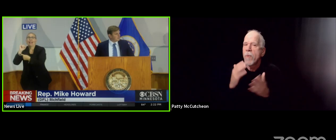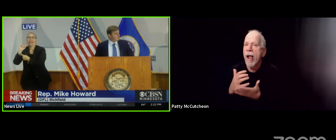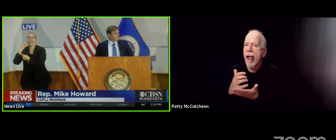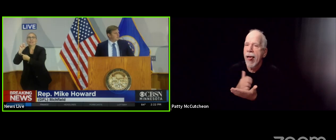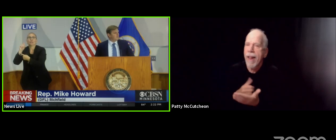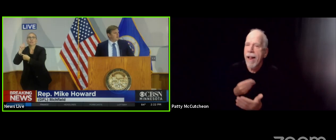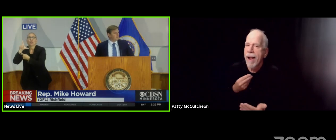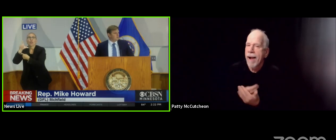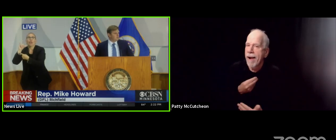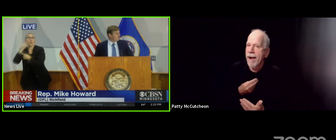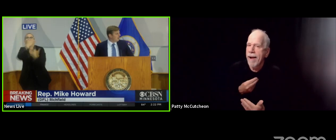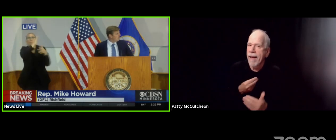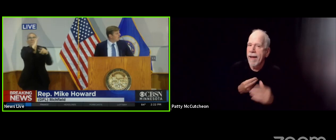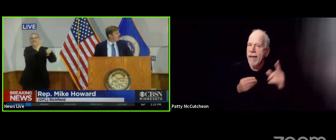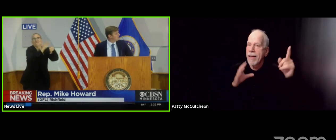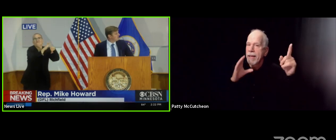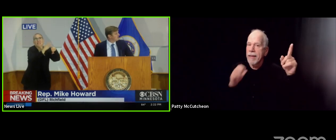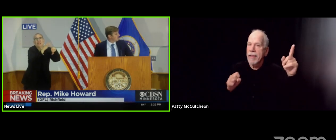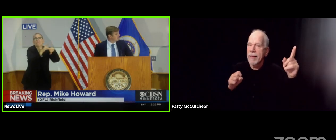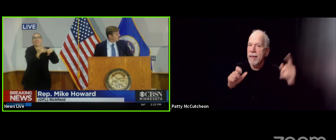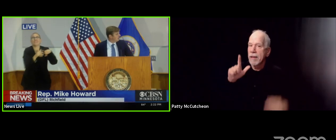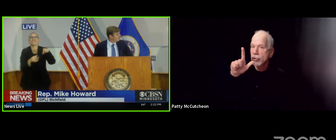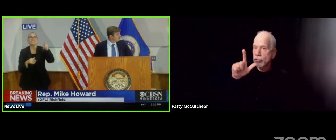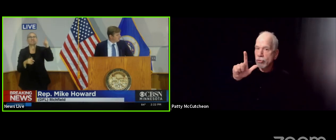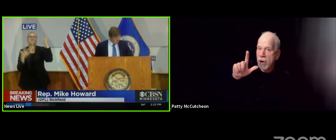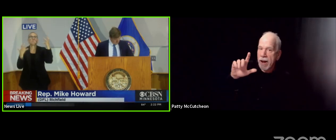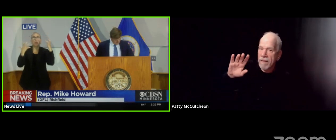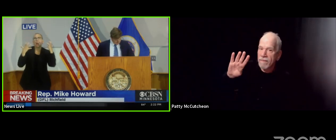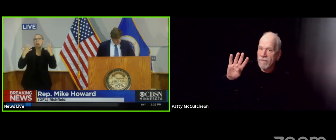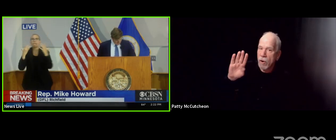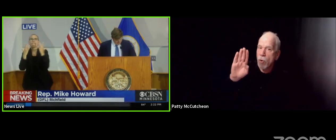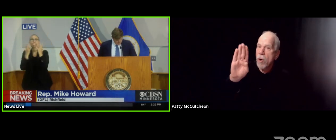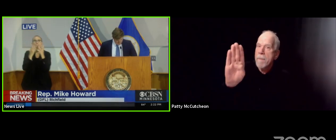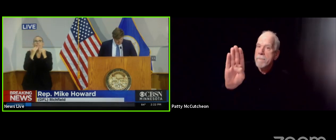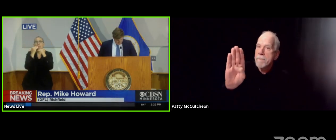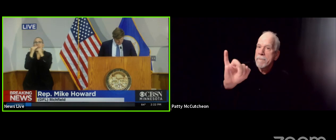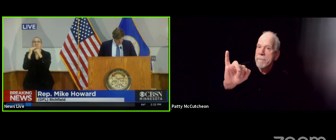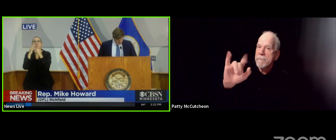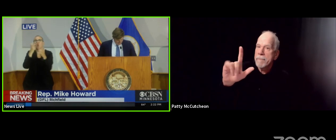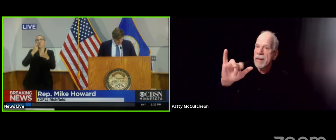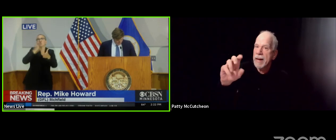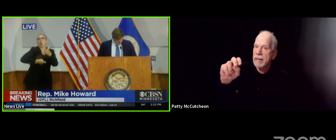INDUSTRY THAT FOUGHT TOOTH AND NAIL UNSUCCESSFULLY TO STOP ALEC'S LAW. AND,